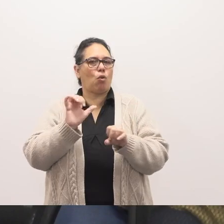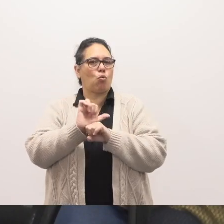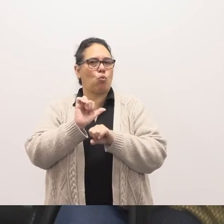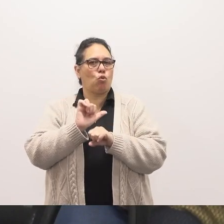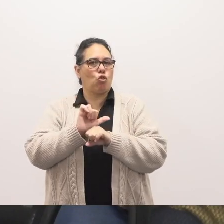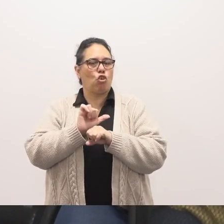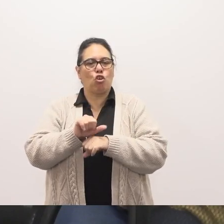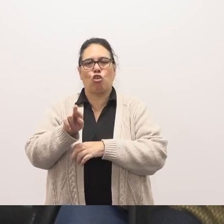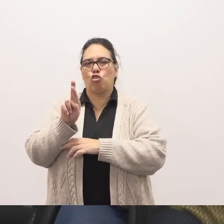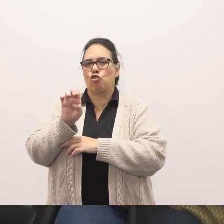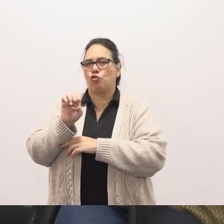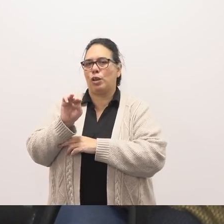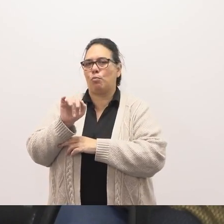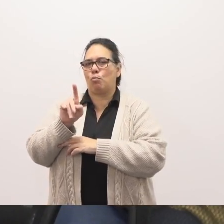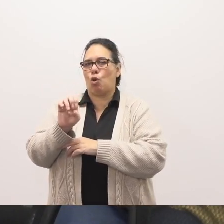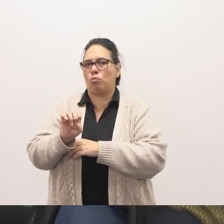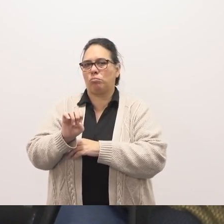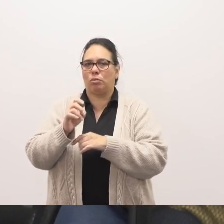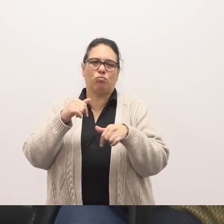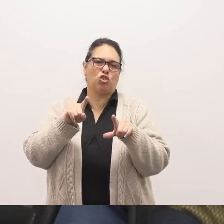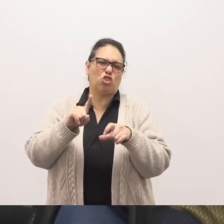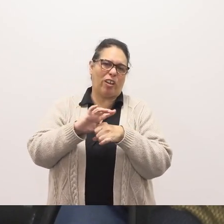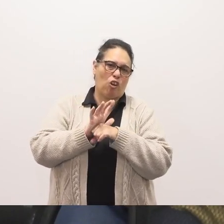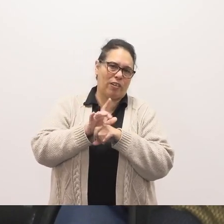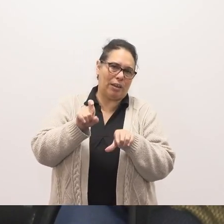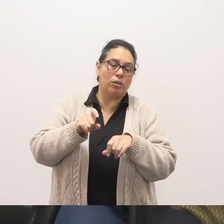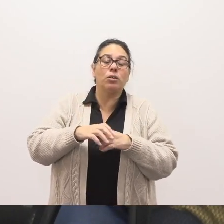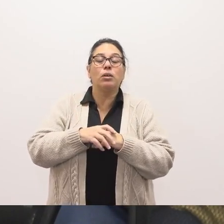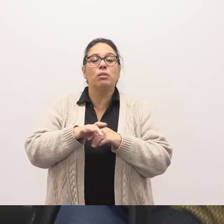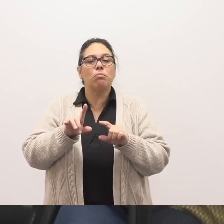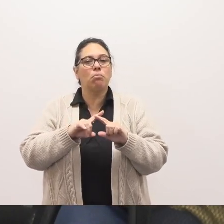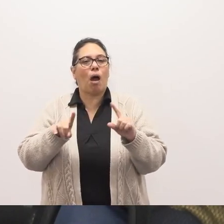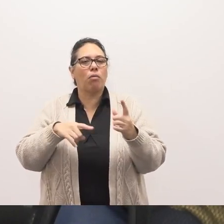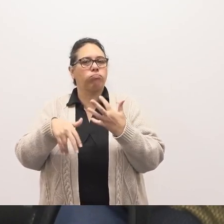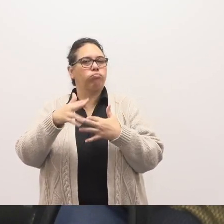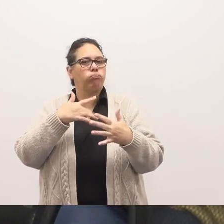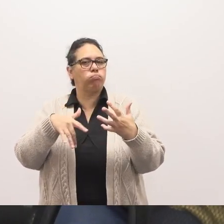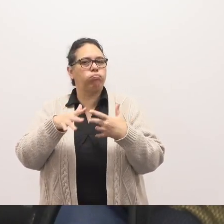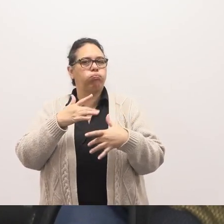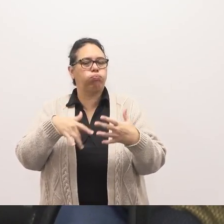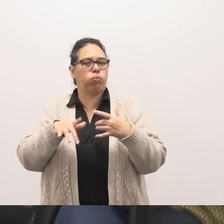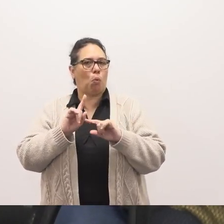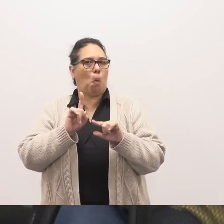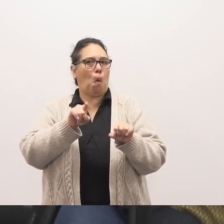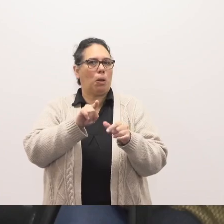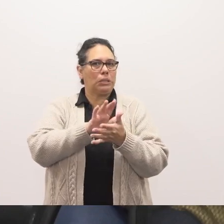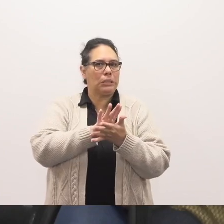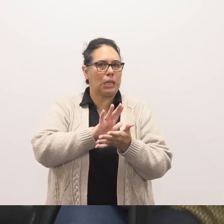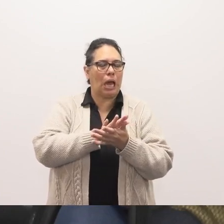and during the COVID years, we had to. You know? So it's a combination of on-site and remote.